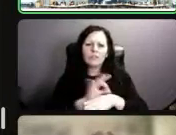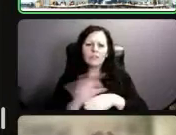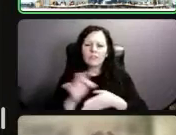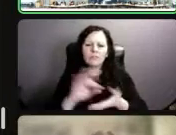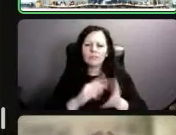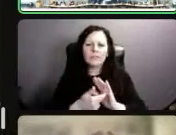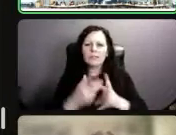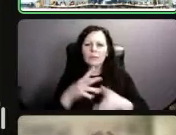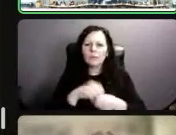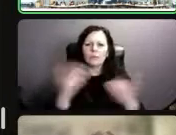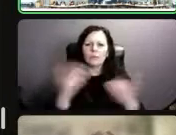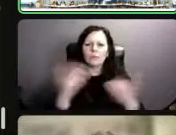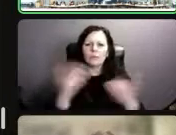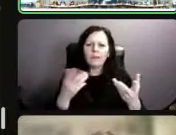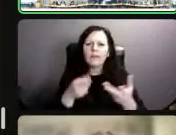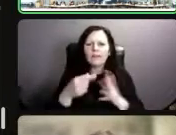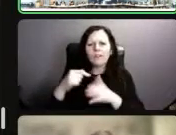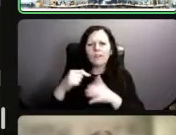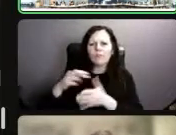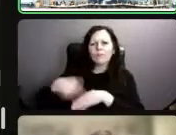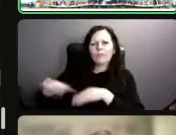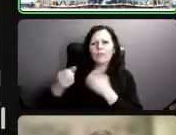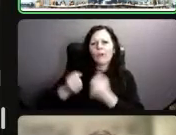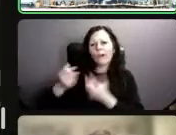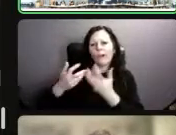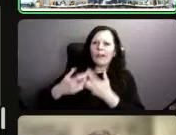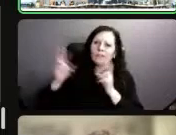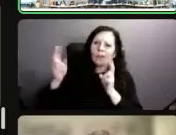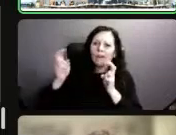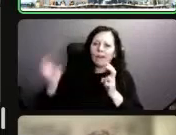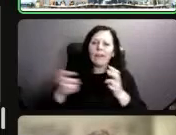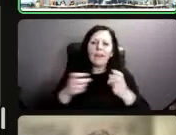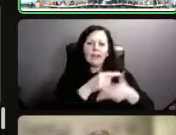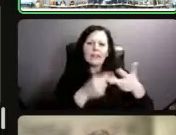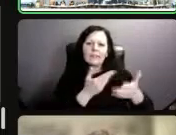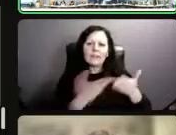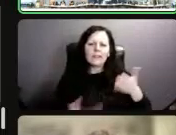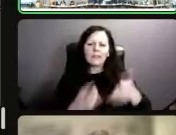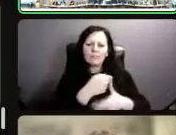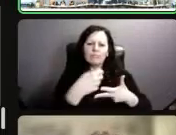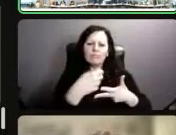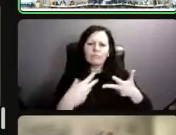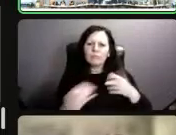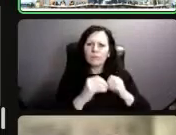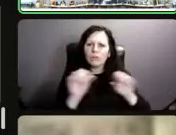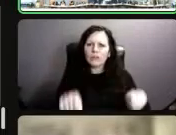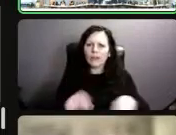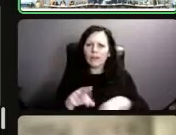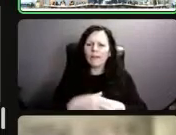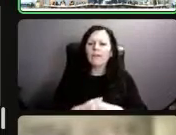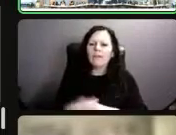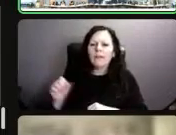SOME MORE EXAMPLES WHAT